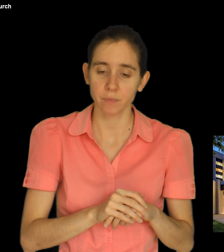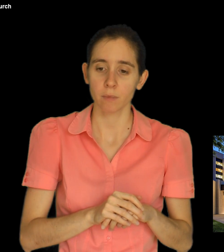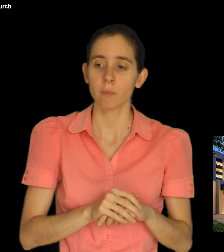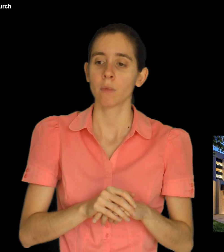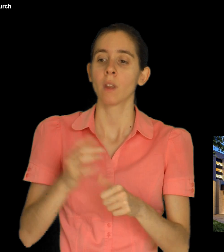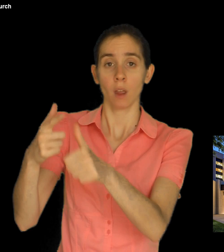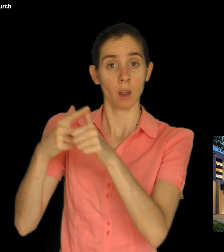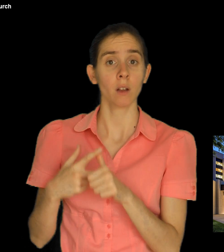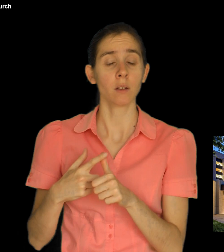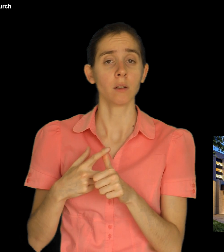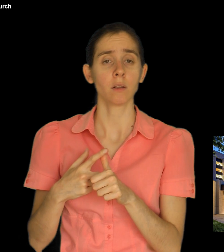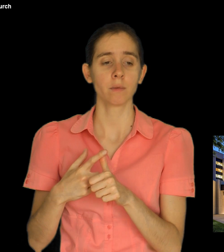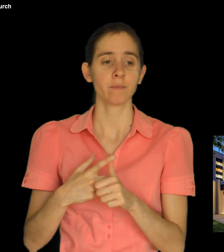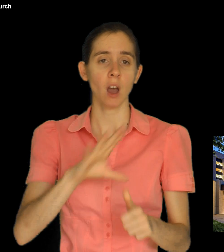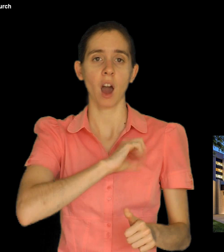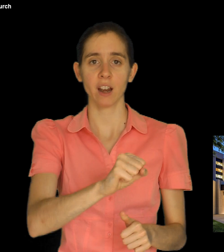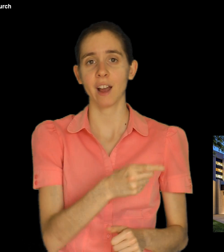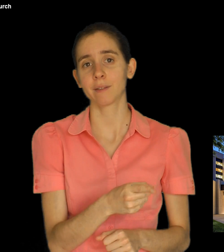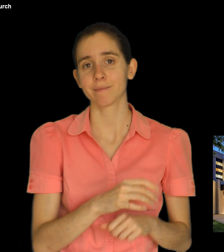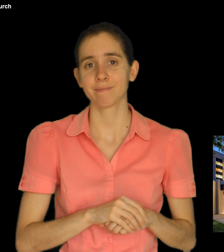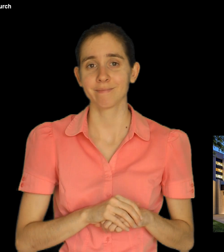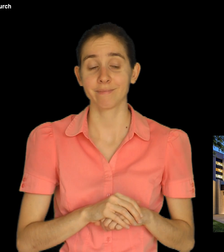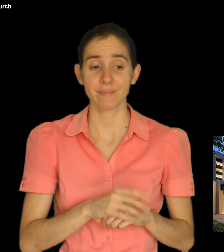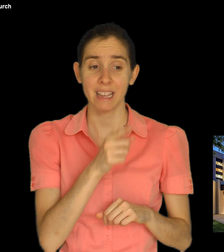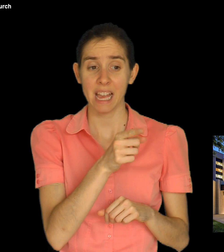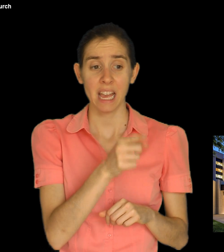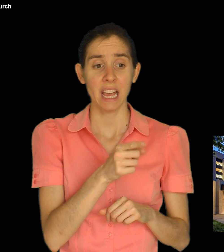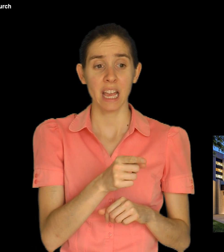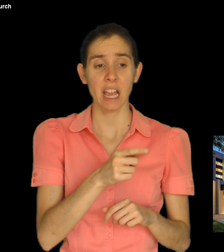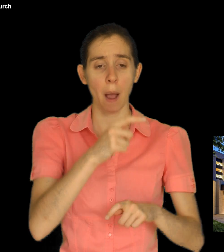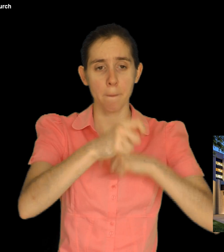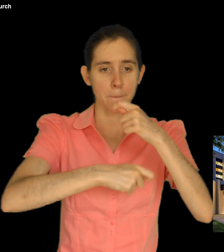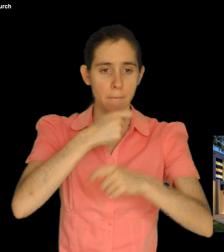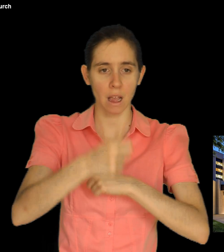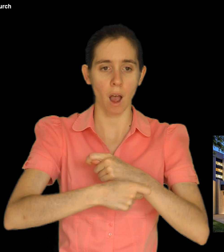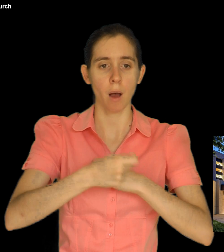soon came in: heart attack. Richard had become the latest victim of the leading